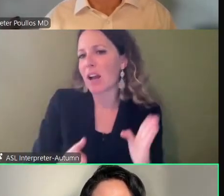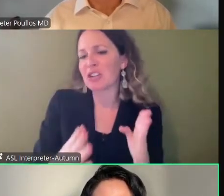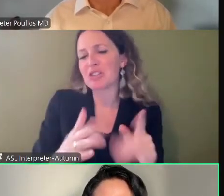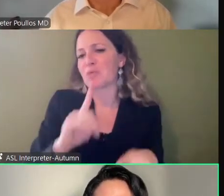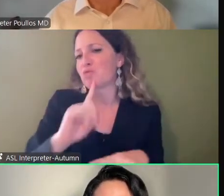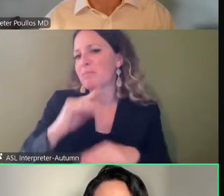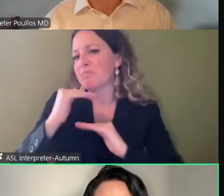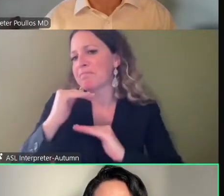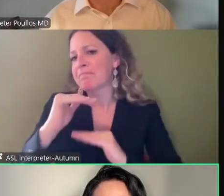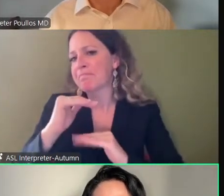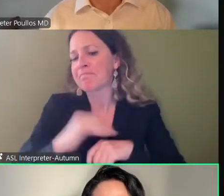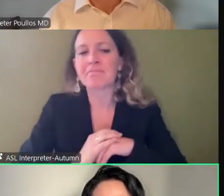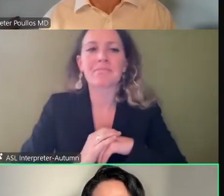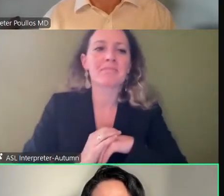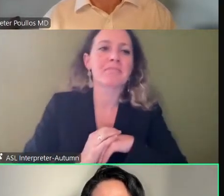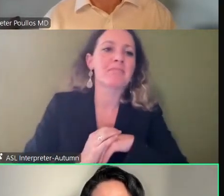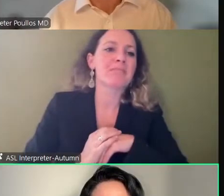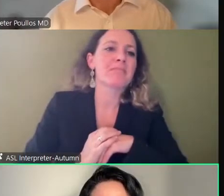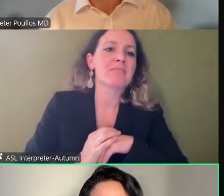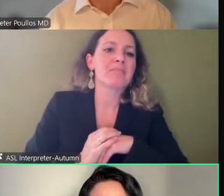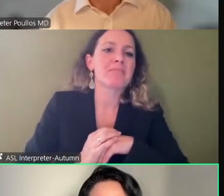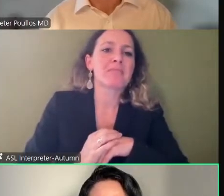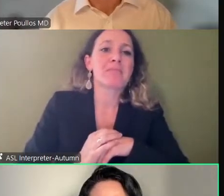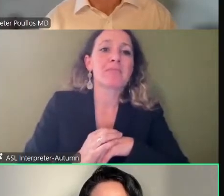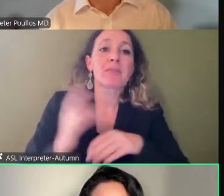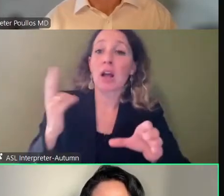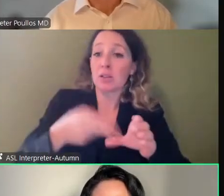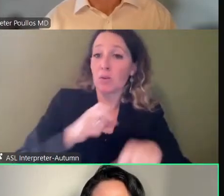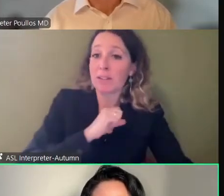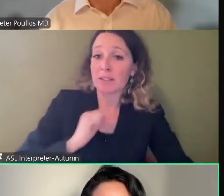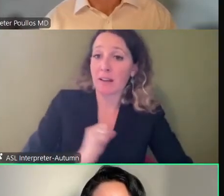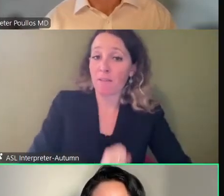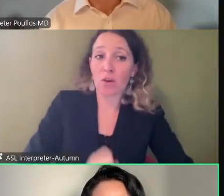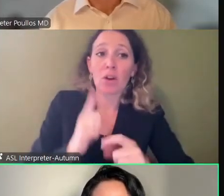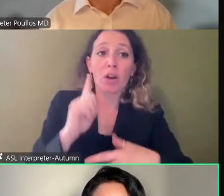When I joined Stanford in 2018, I came in as a medical educator and a health